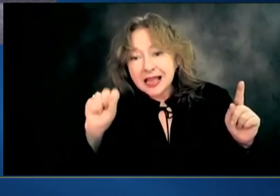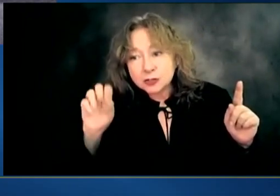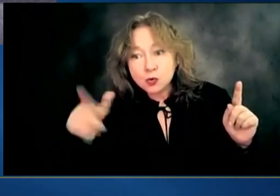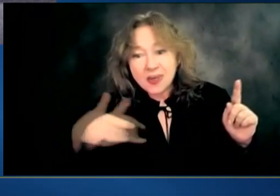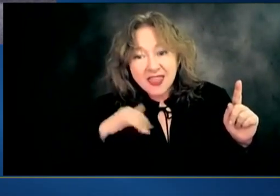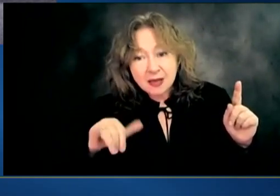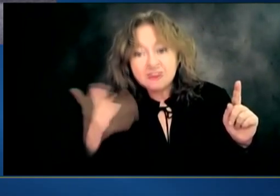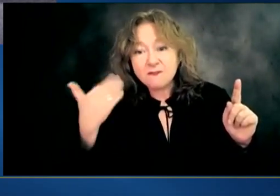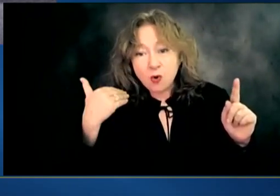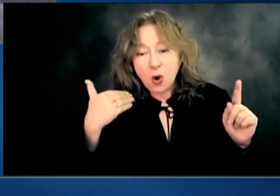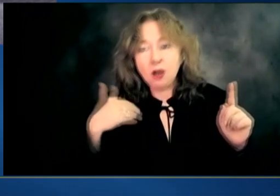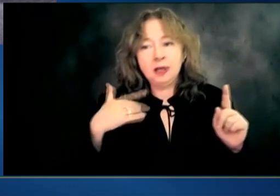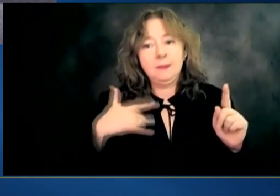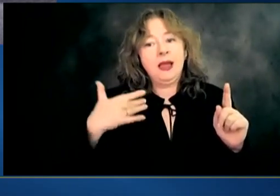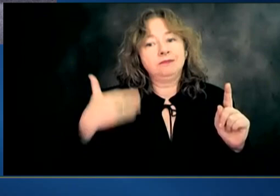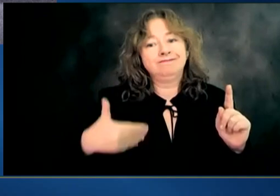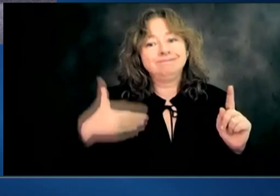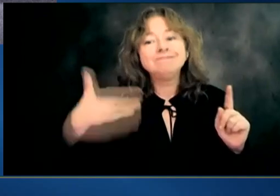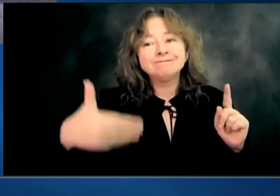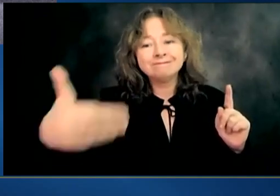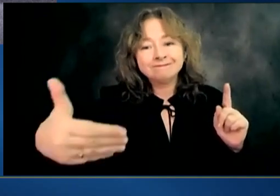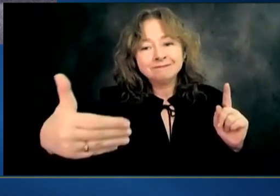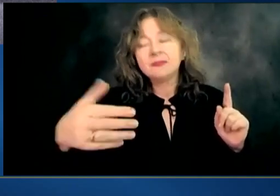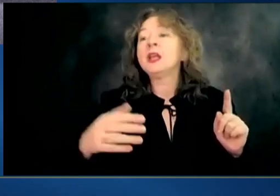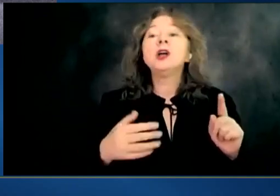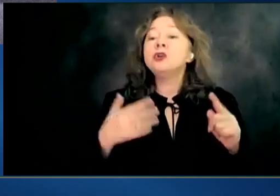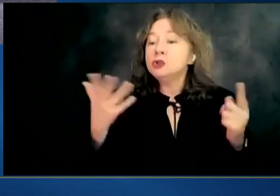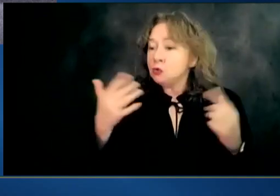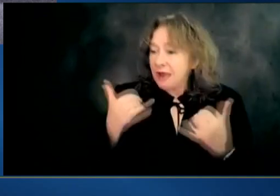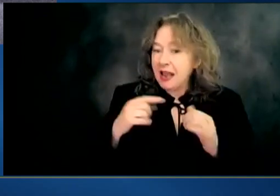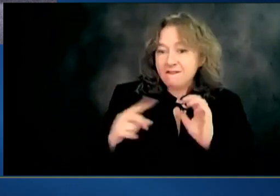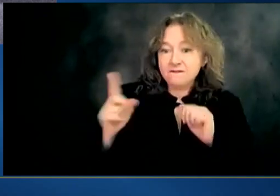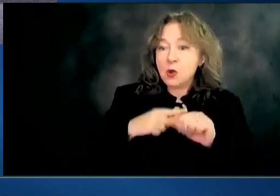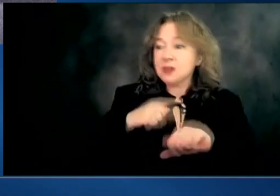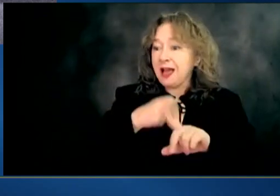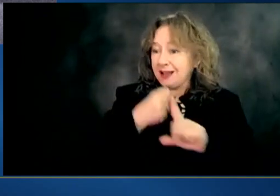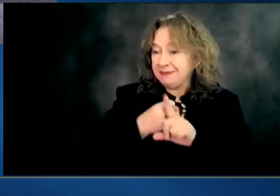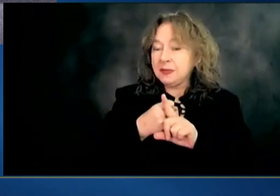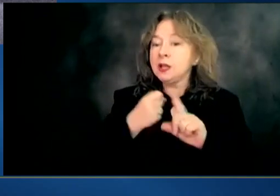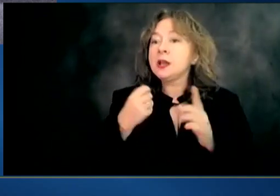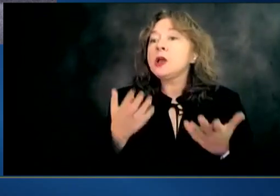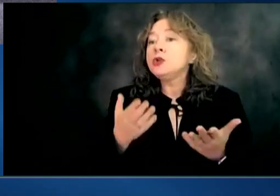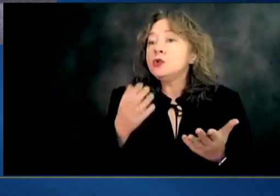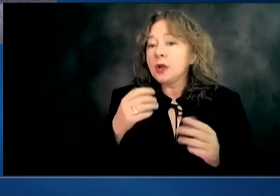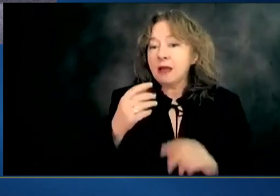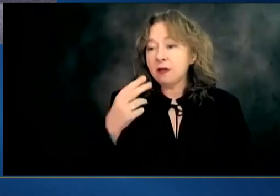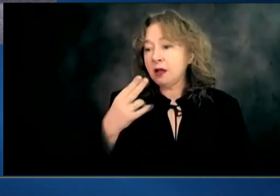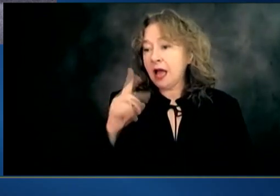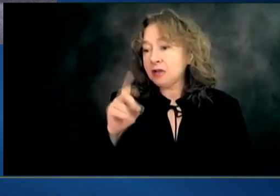take hydroxyurea and develop acute chest syndrome in six months to a year and die from that."